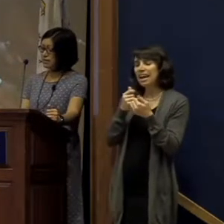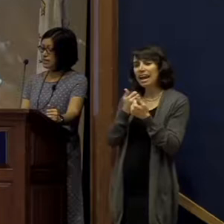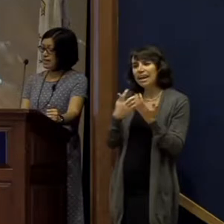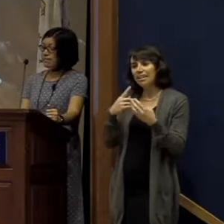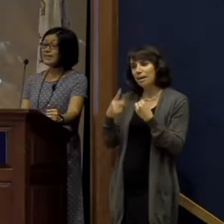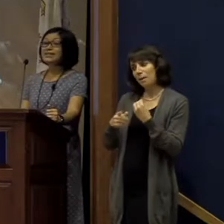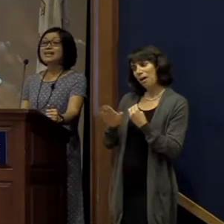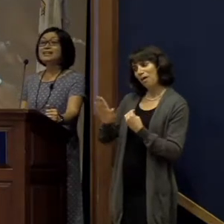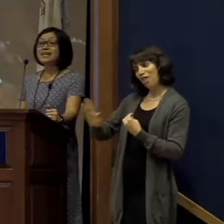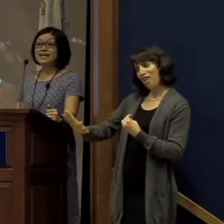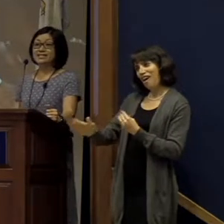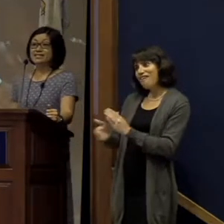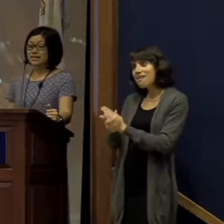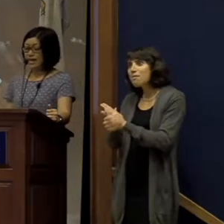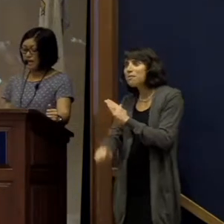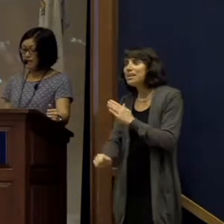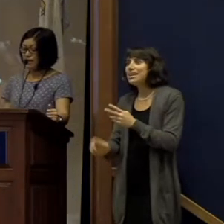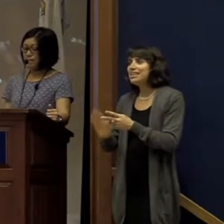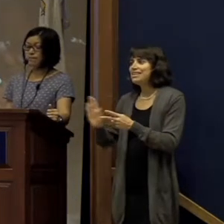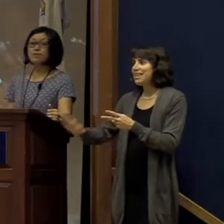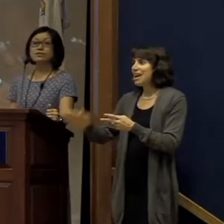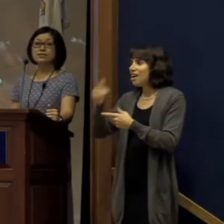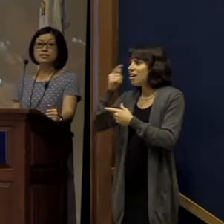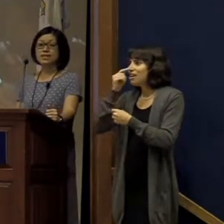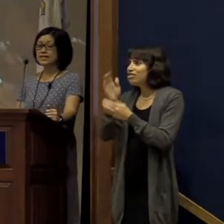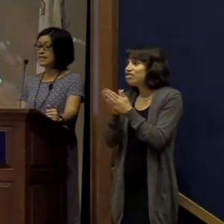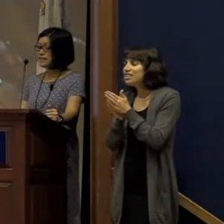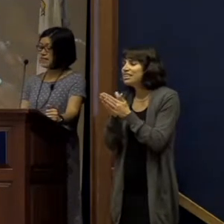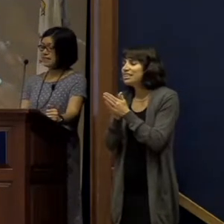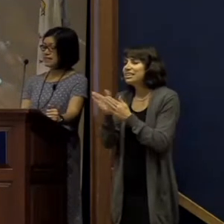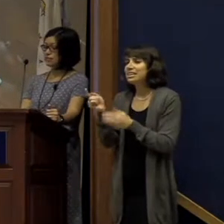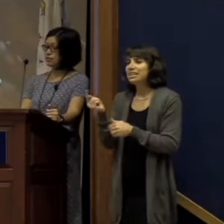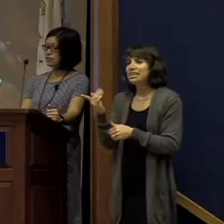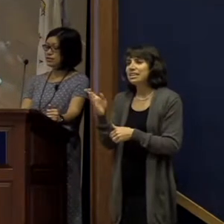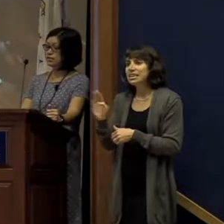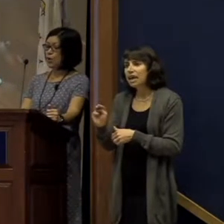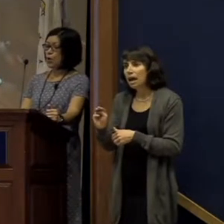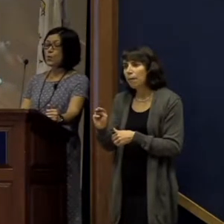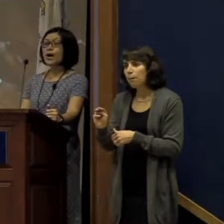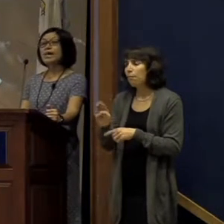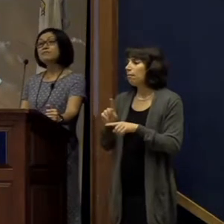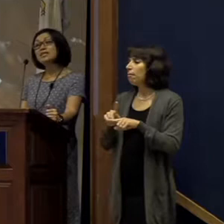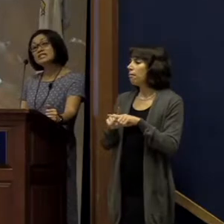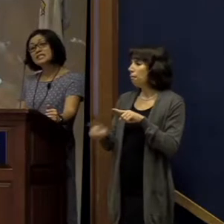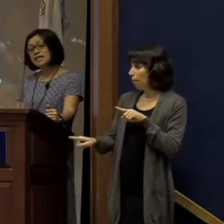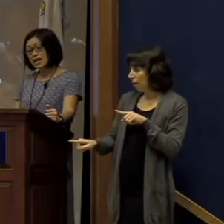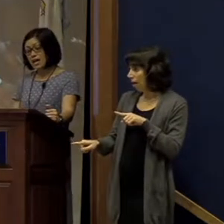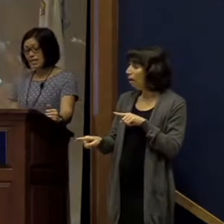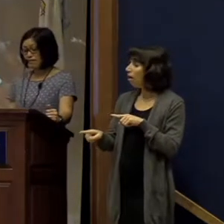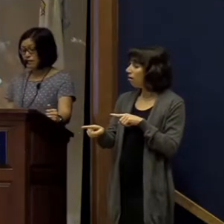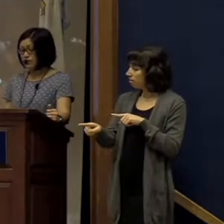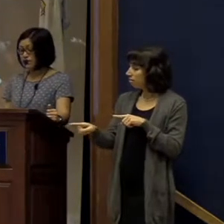but nonetheless They have become proxies and indicators for students who are at risk and therefore deemed